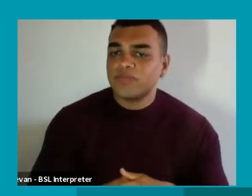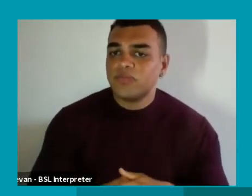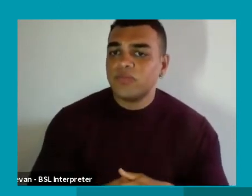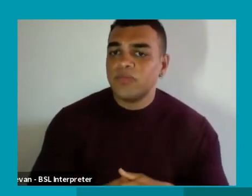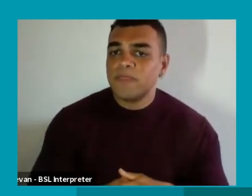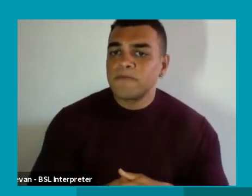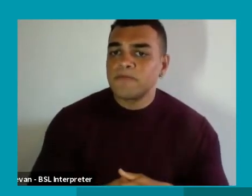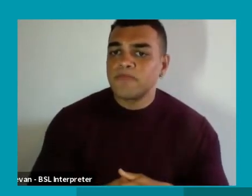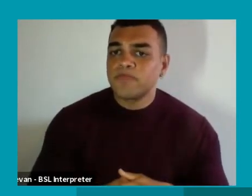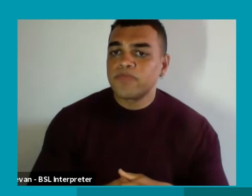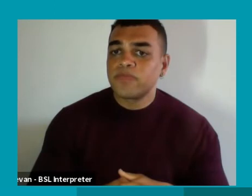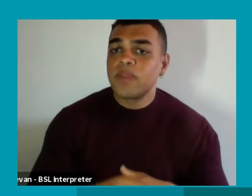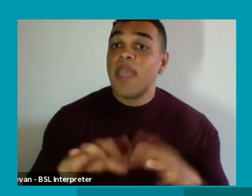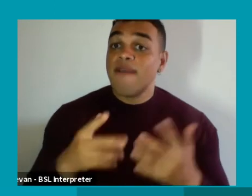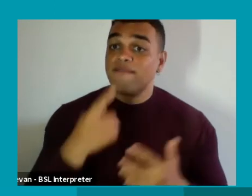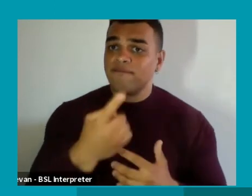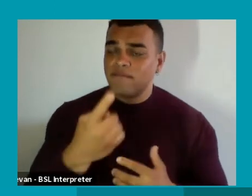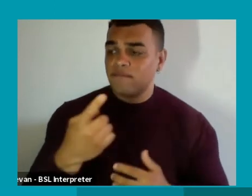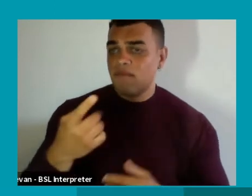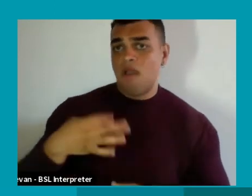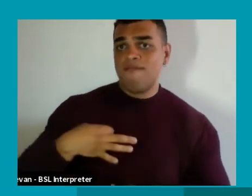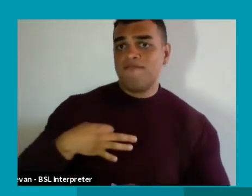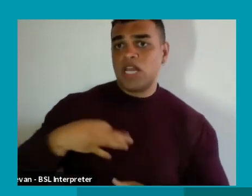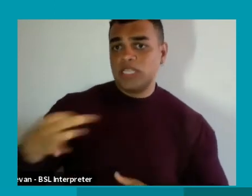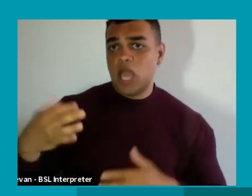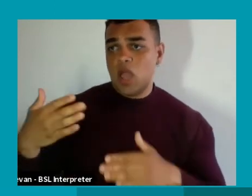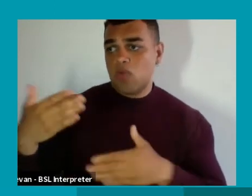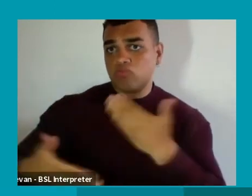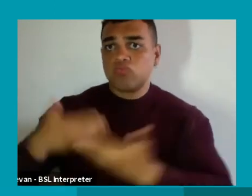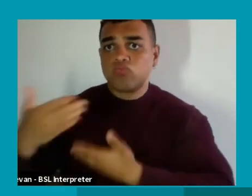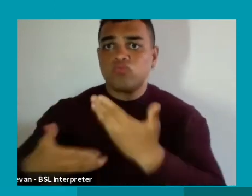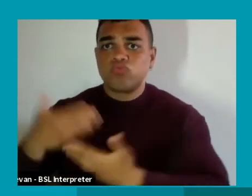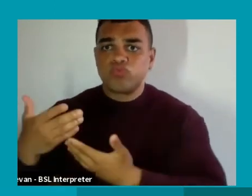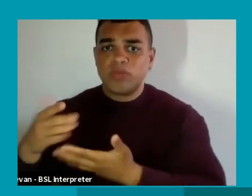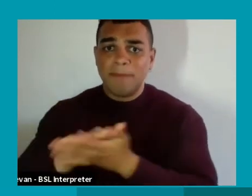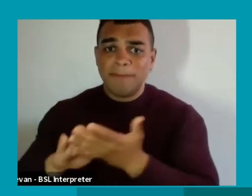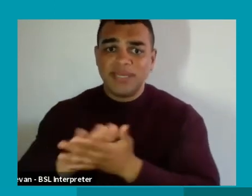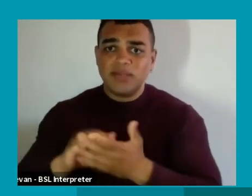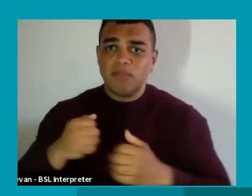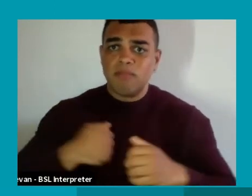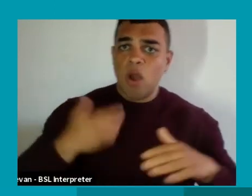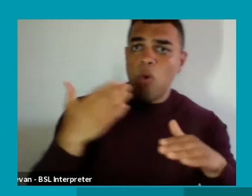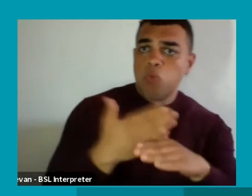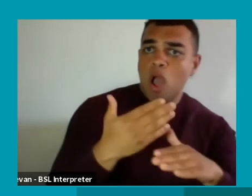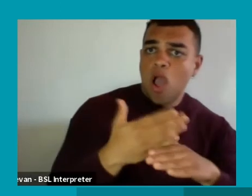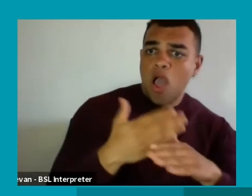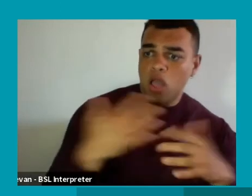not getting paid for it. So it has no effect at all. You can work up to a certain limit,